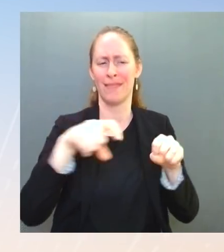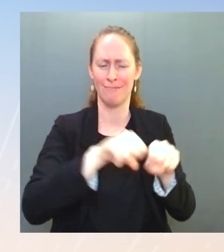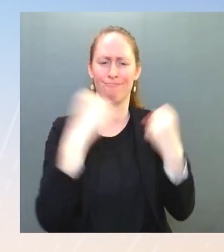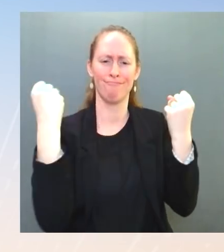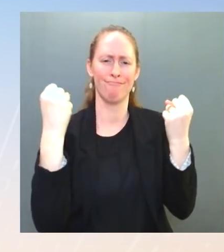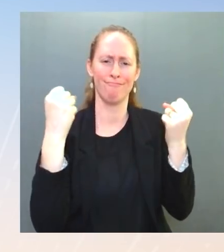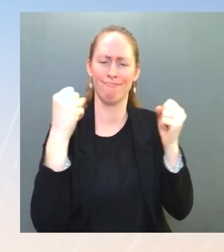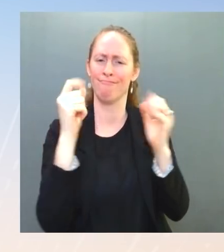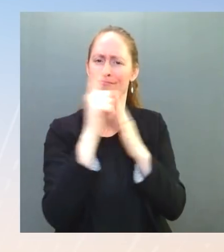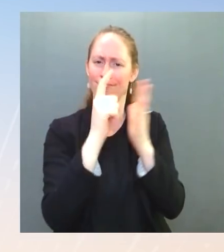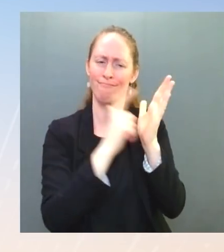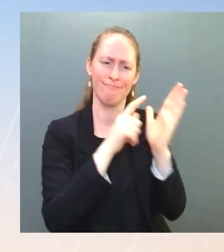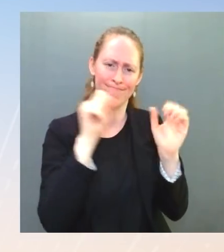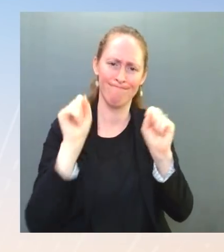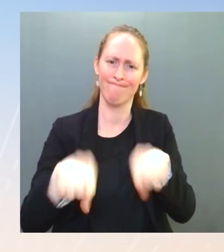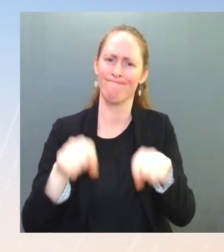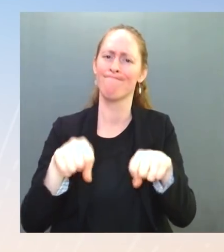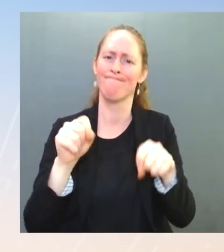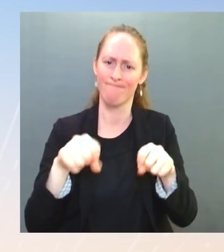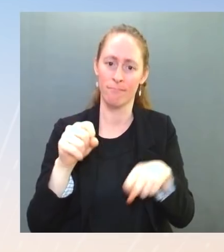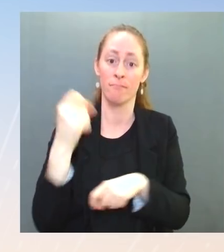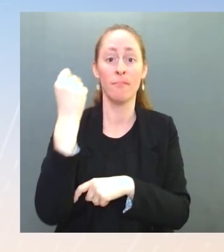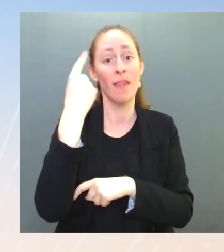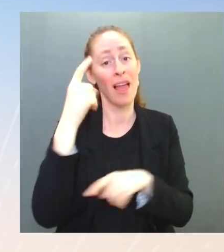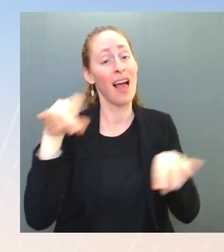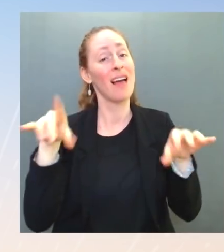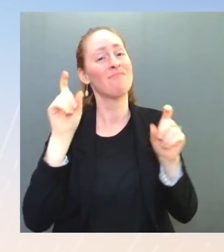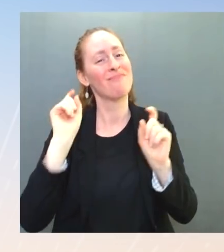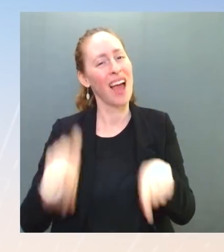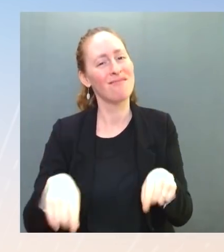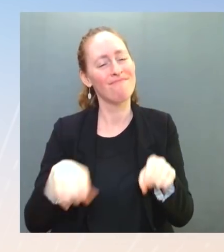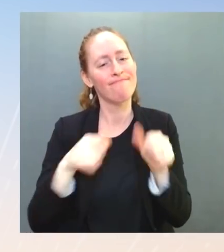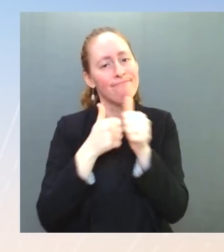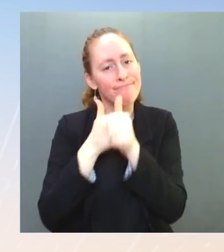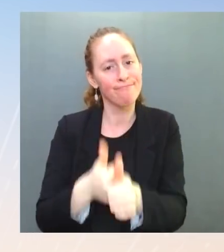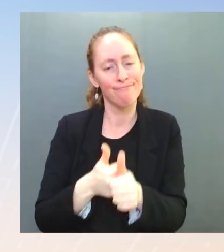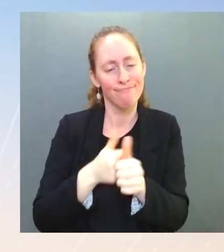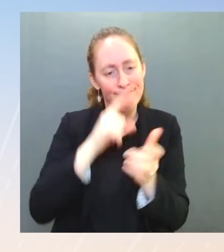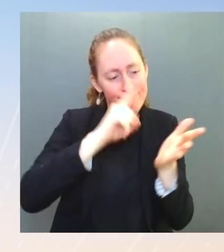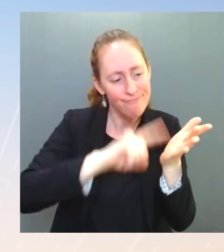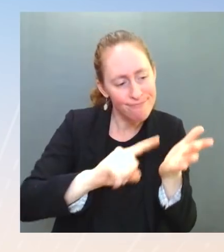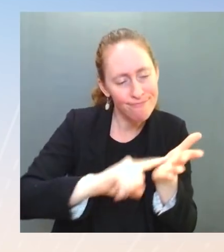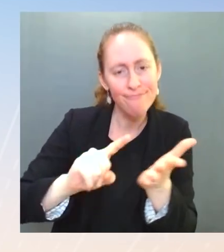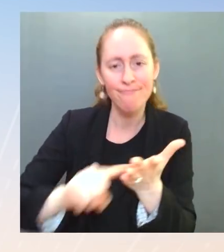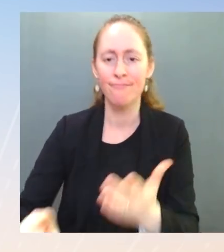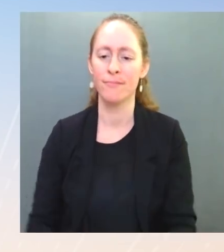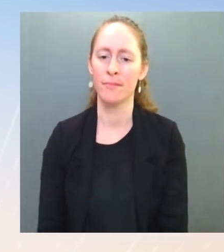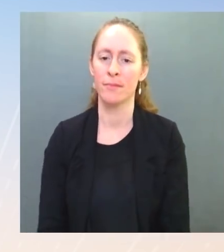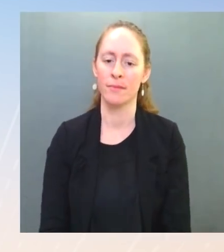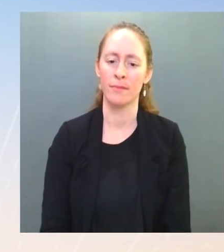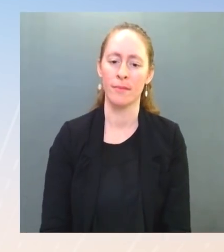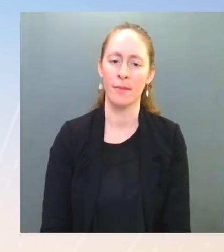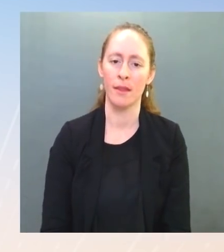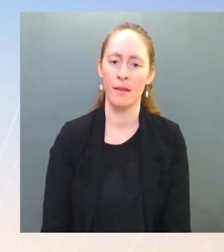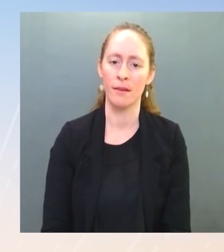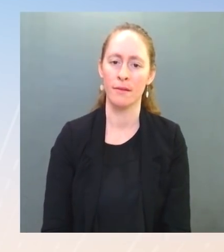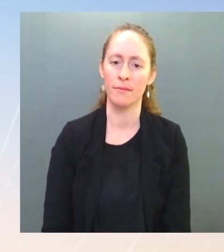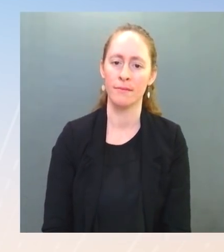That can also take some time. The Press: If it ended up at the Hague, is that something that the White House would support? Ms. Psaki: We're not going to prejudge which format or forum that it can take.